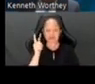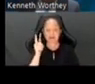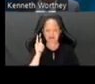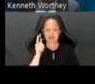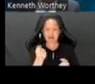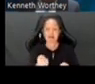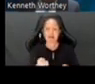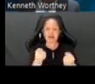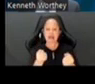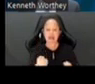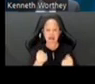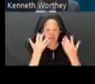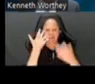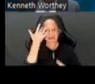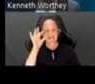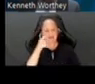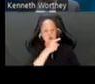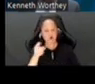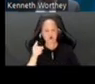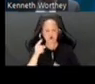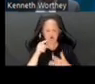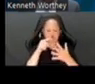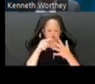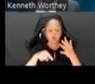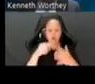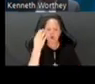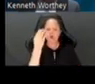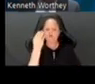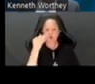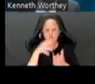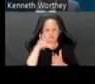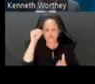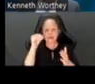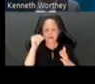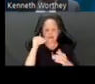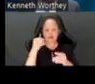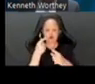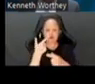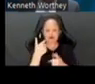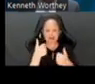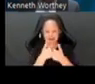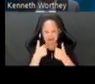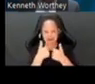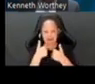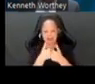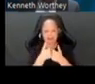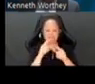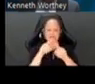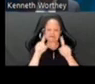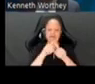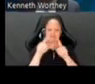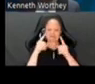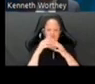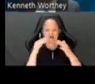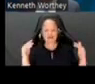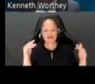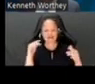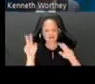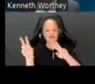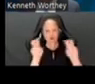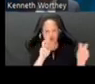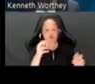are you? It has different financial education topics. We have podcasts people can listen